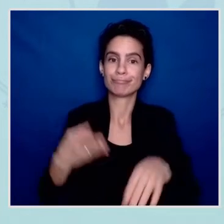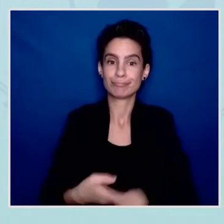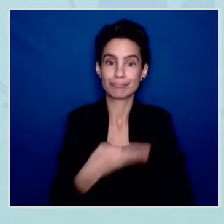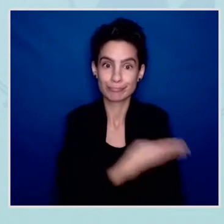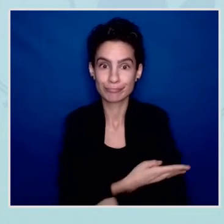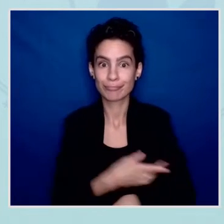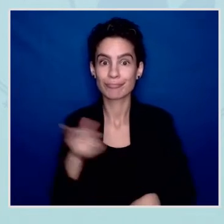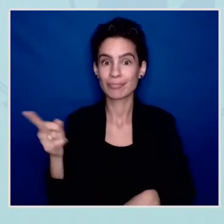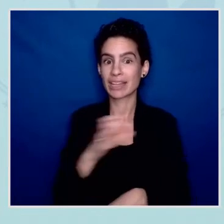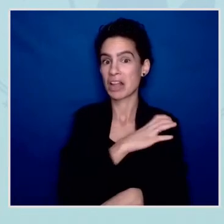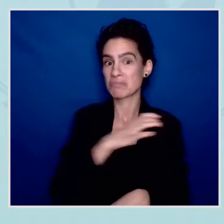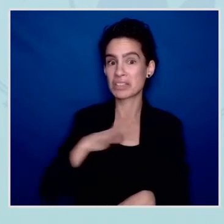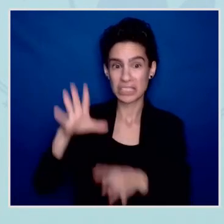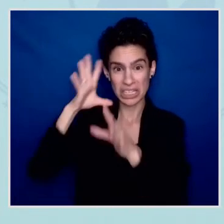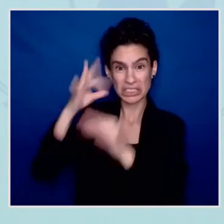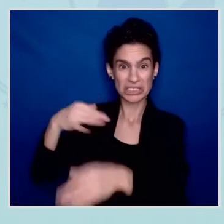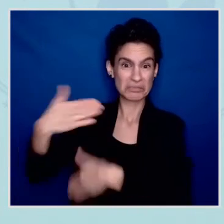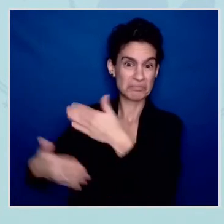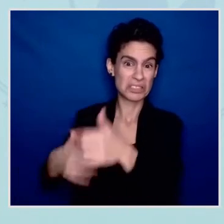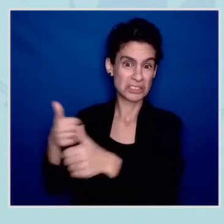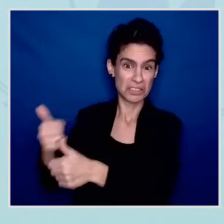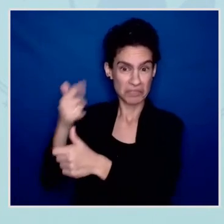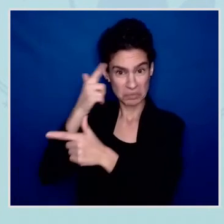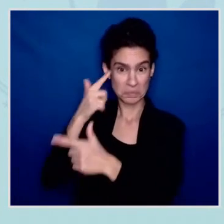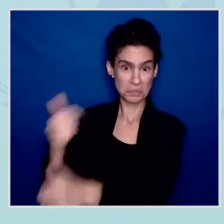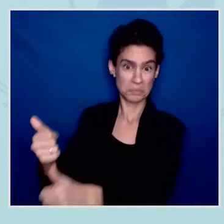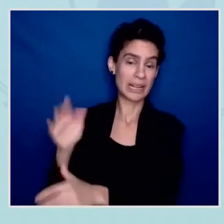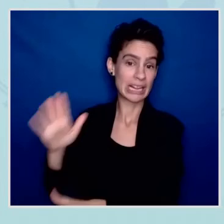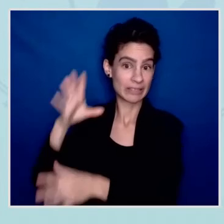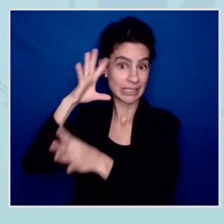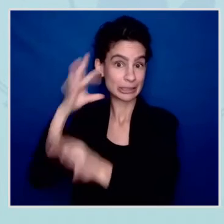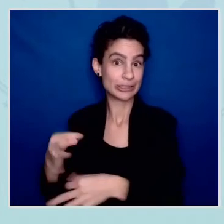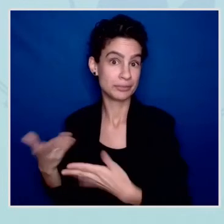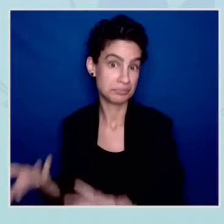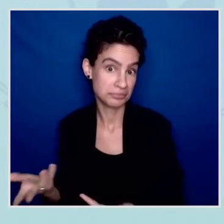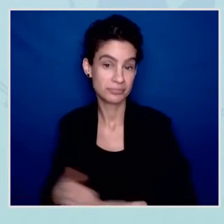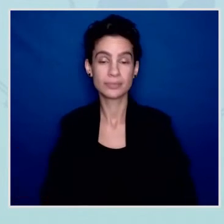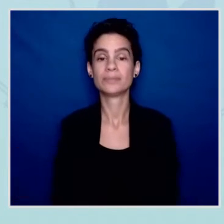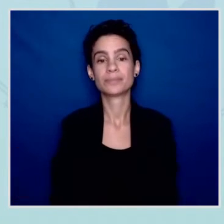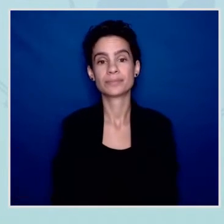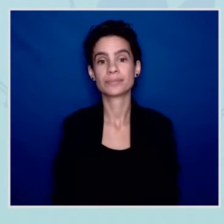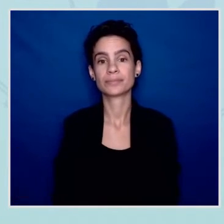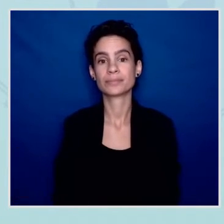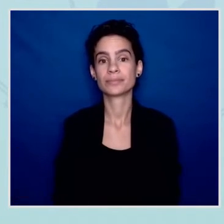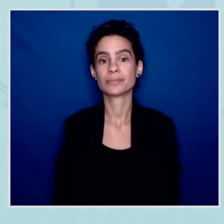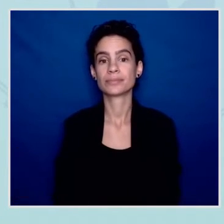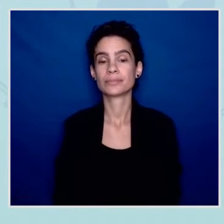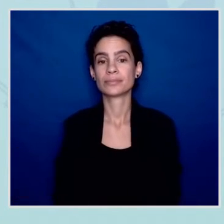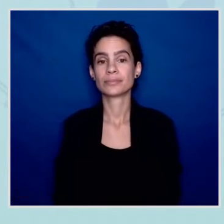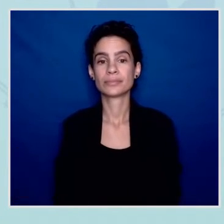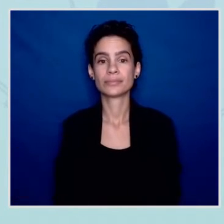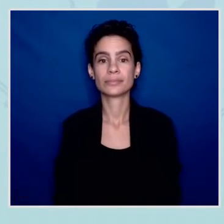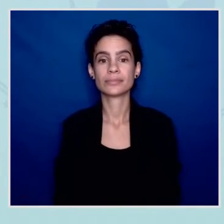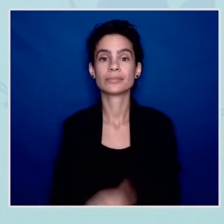, IN DESPERATE SHAPE, SO I'M FOCUSED ON THE VIRUS THE